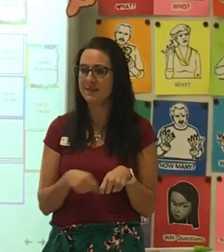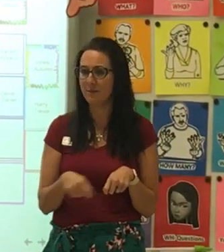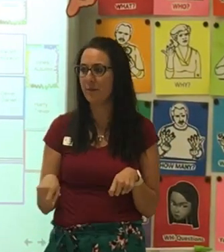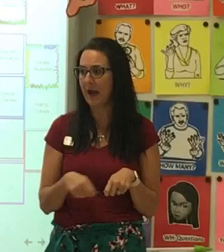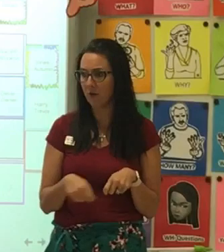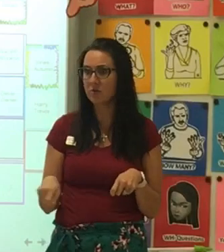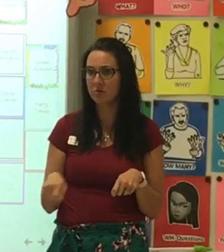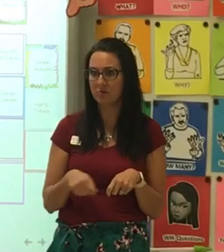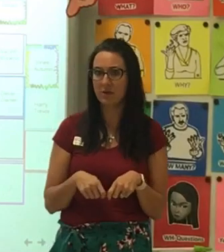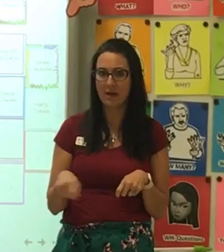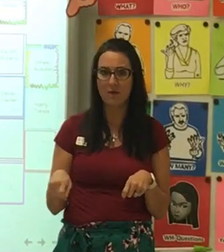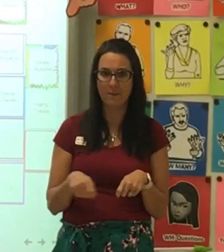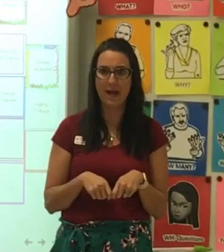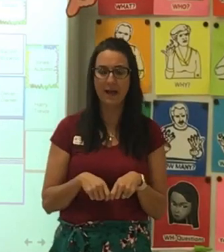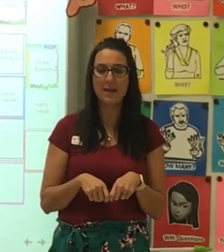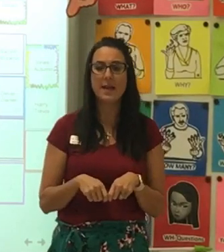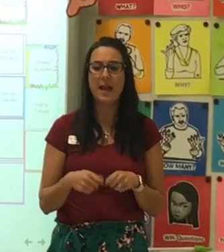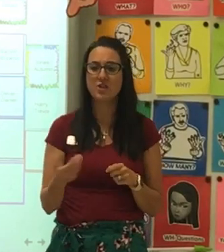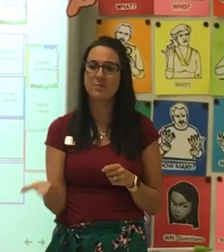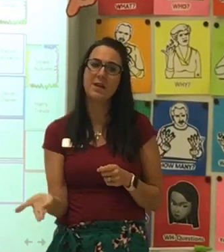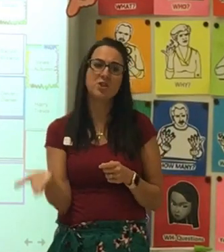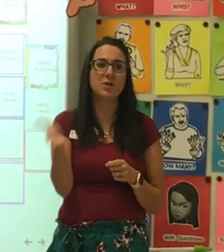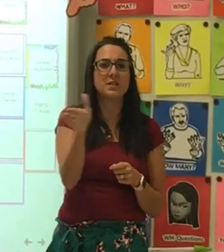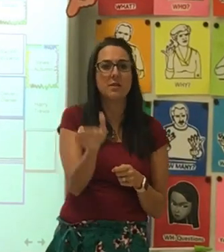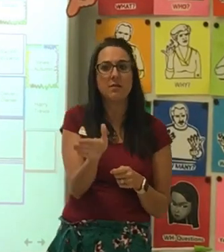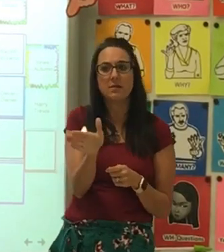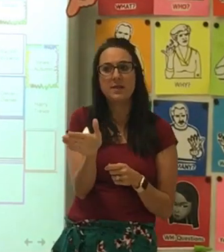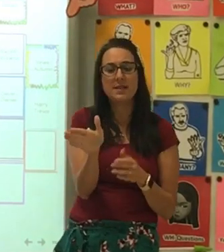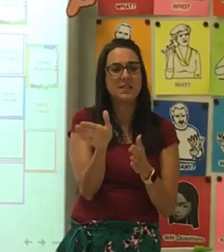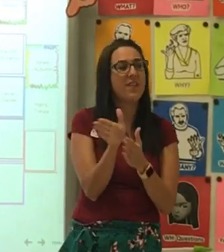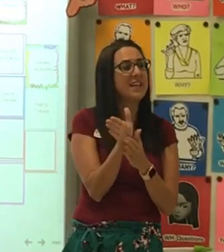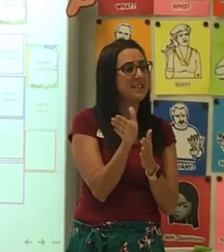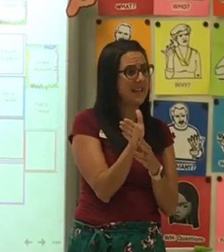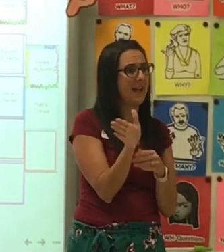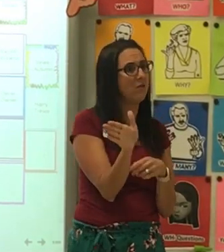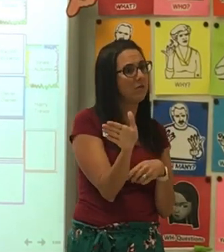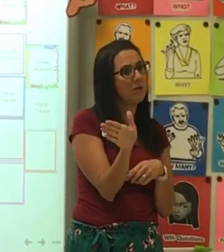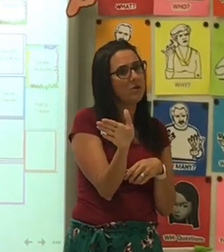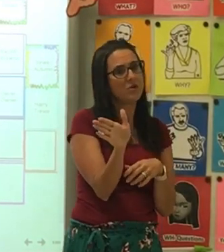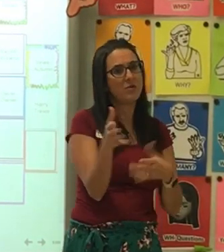the zipper pouch okay on the back and just make sure it's it's face down so